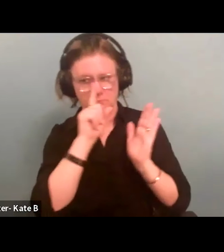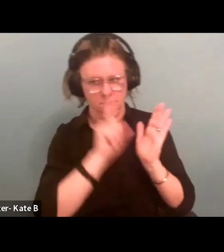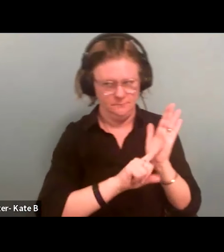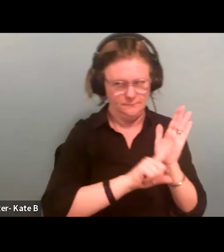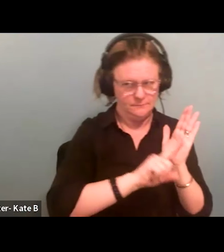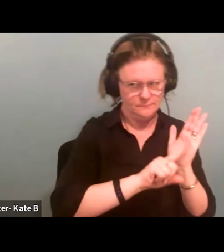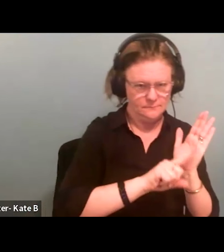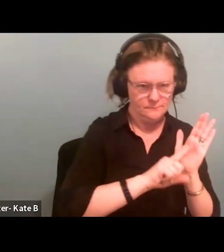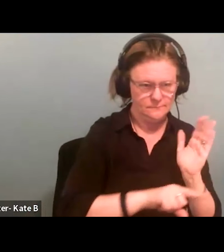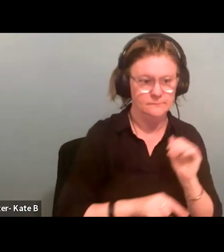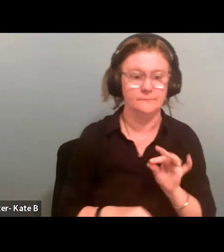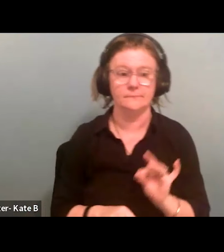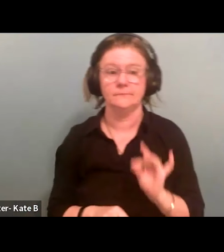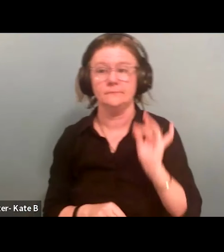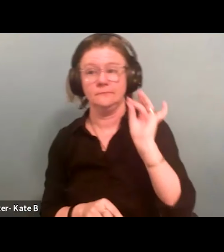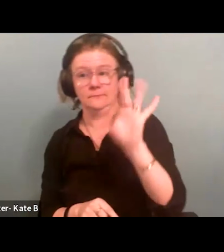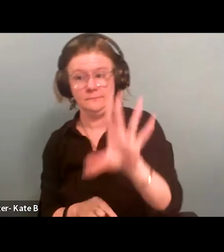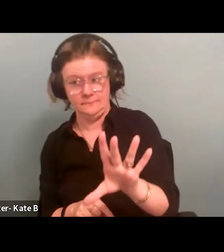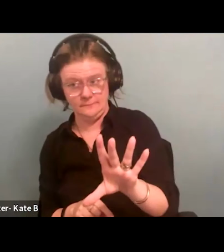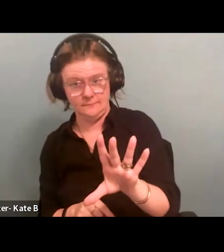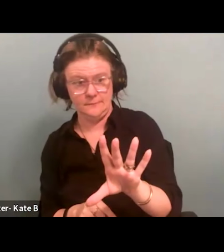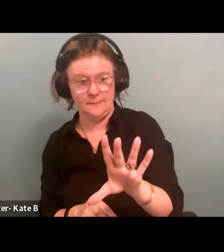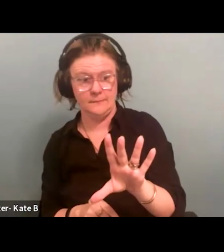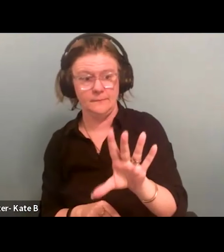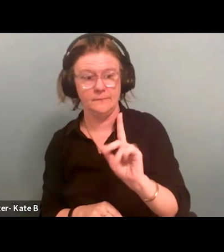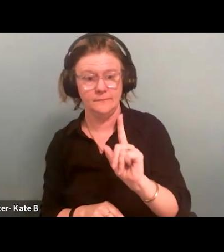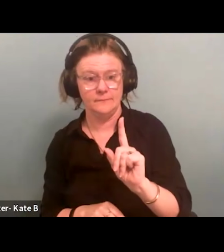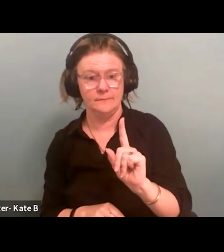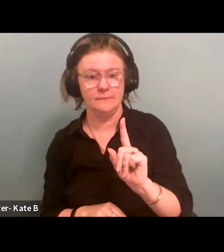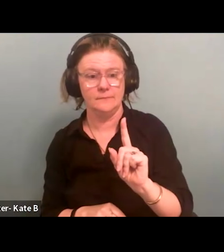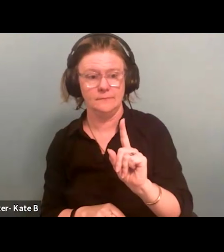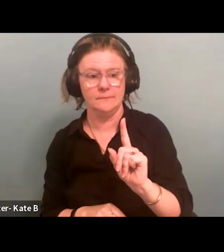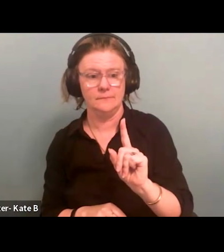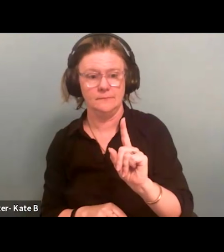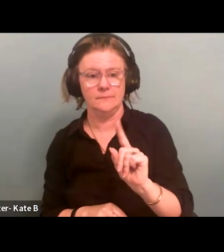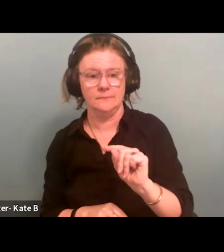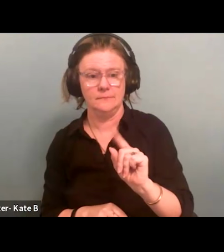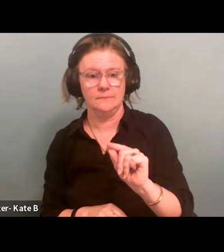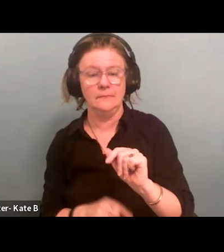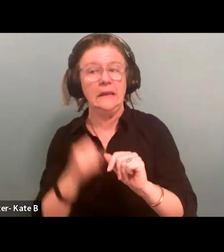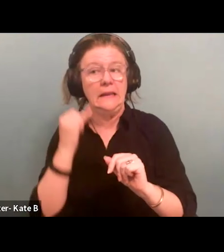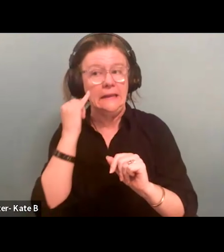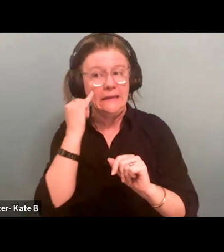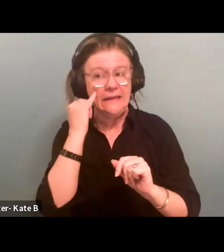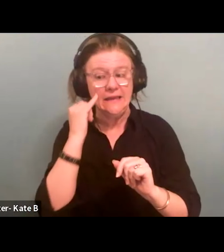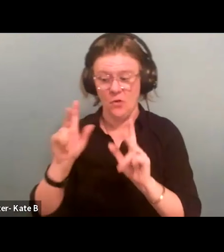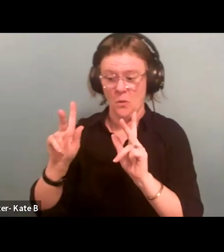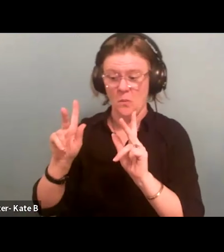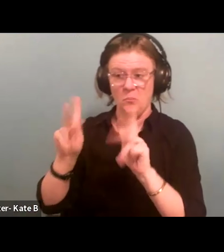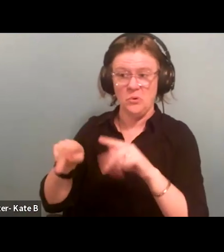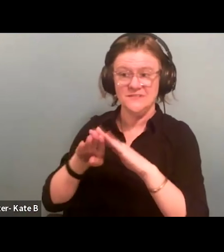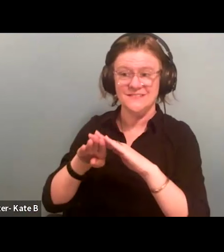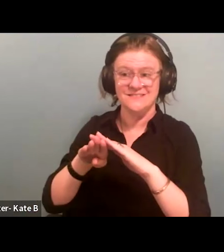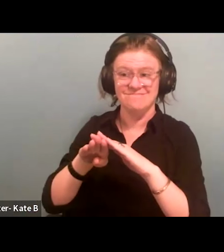Mental note for everyone to on the call because if you have concerns for someone who's under age 60,